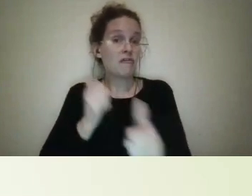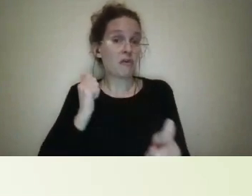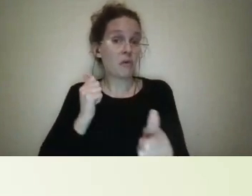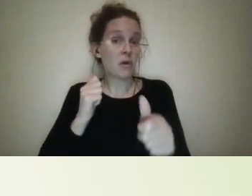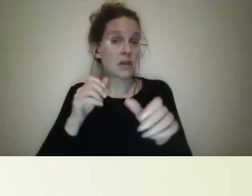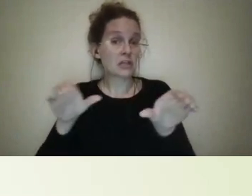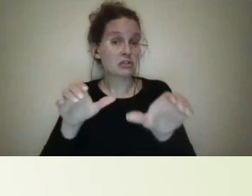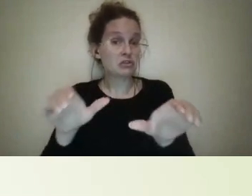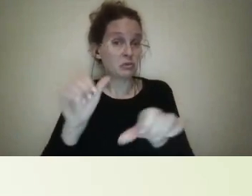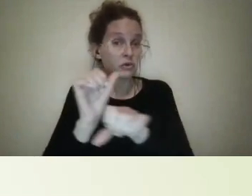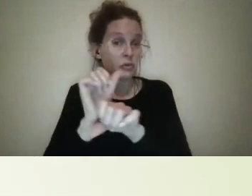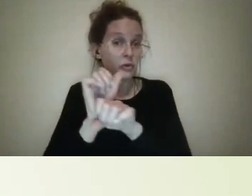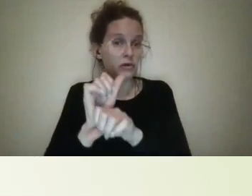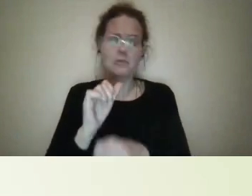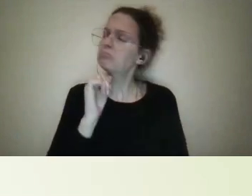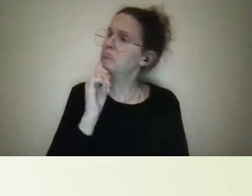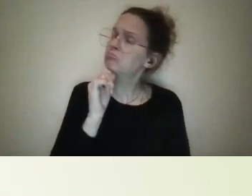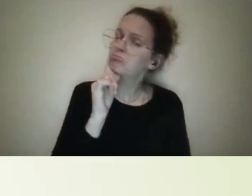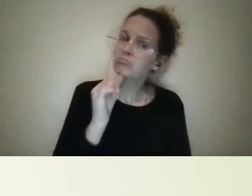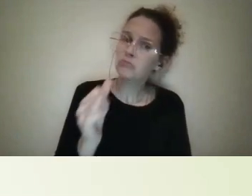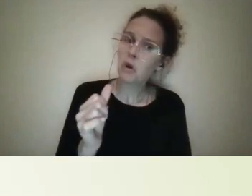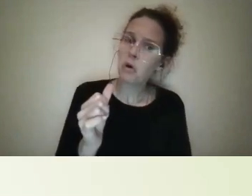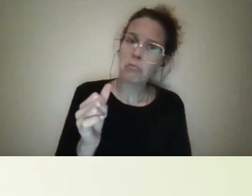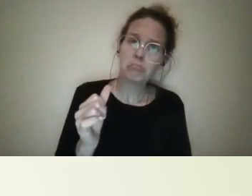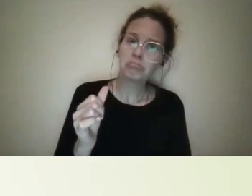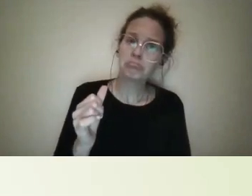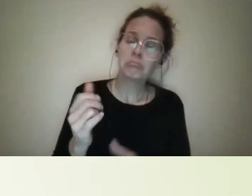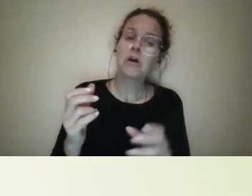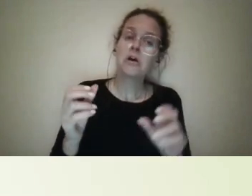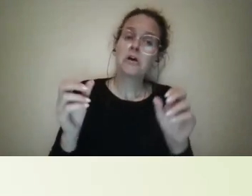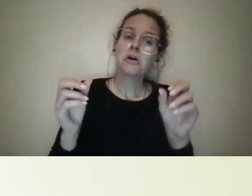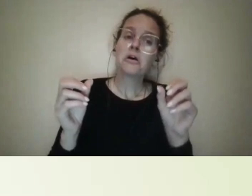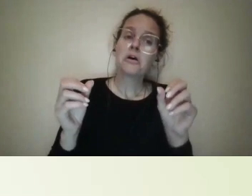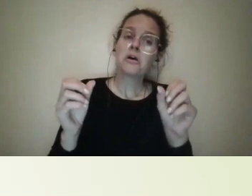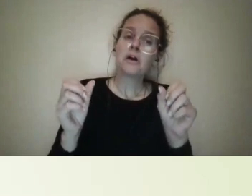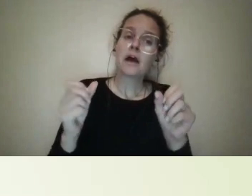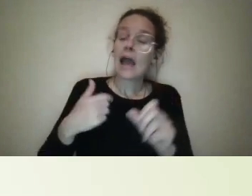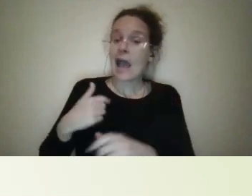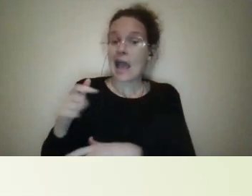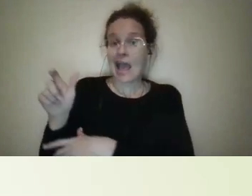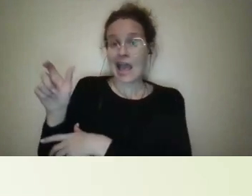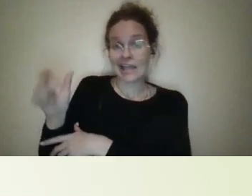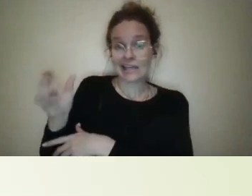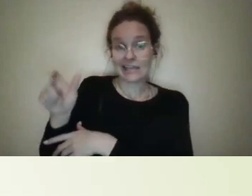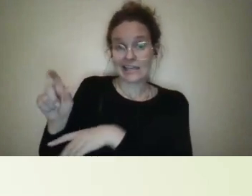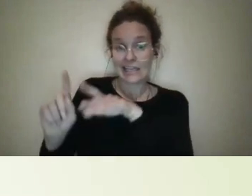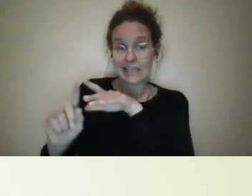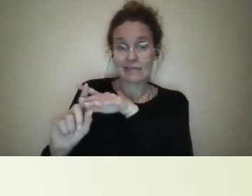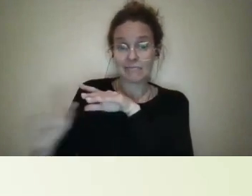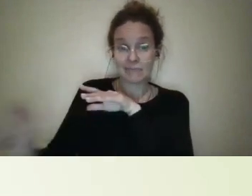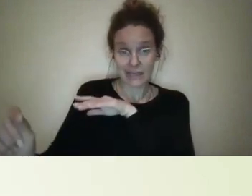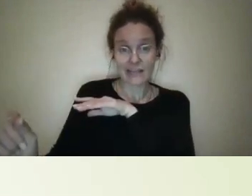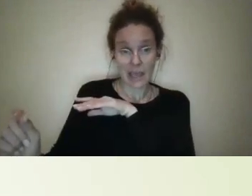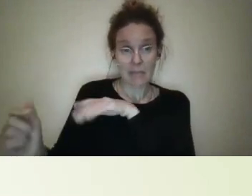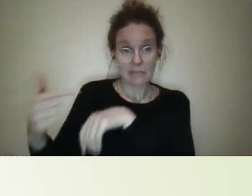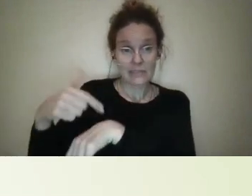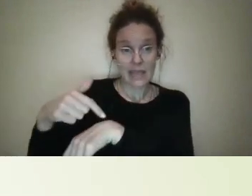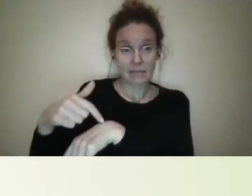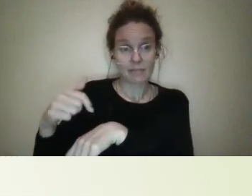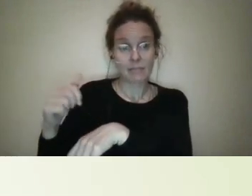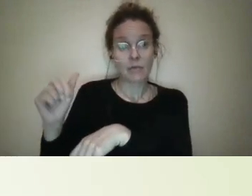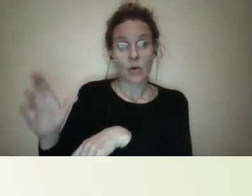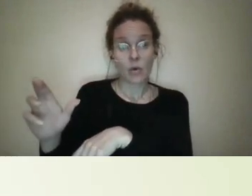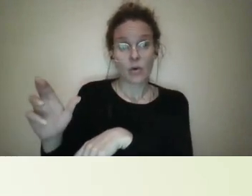necessarily! It could be both ways. It could be "I need that escape" or it can be "I'm trying to